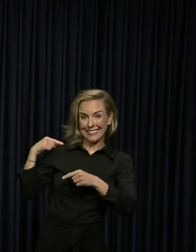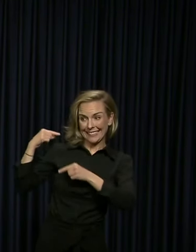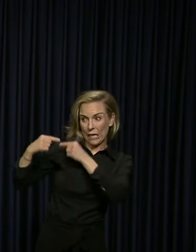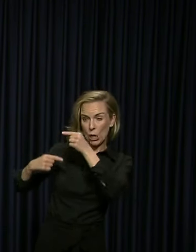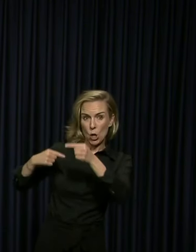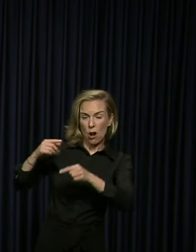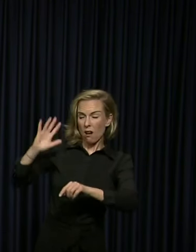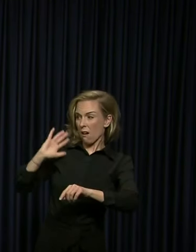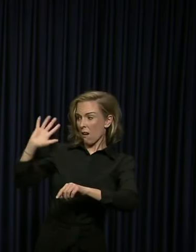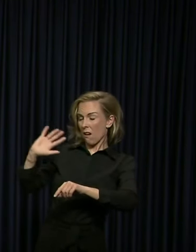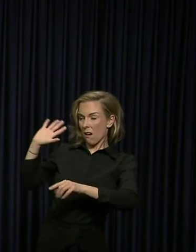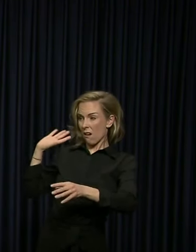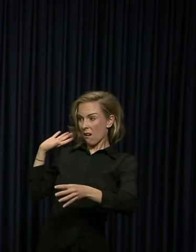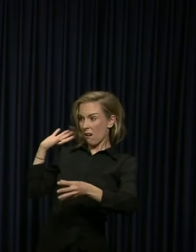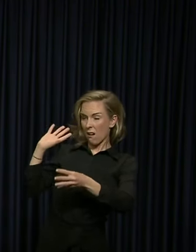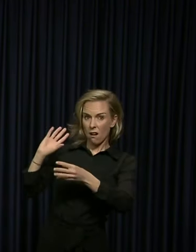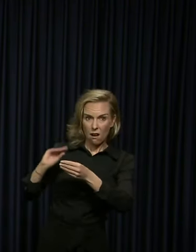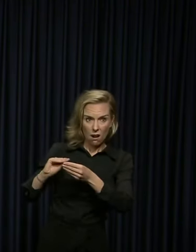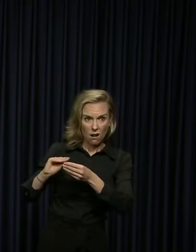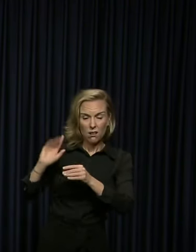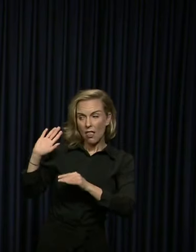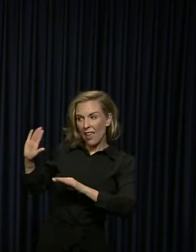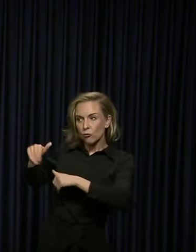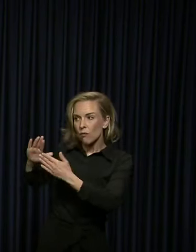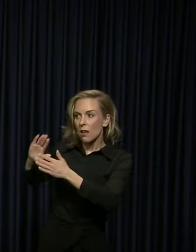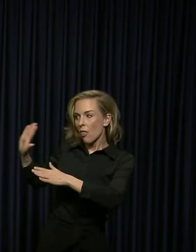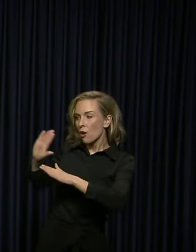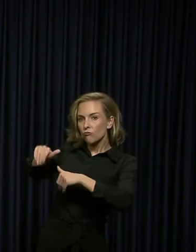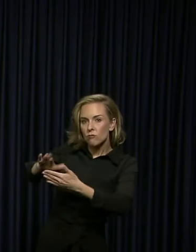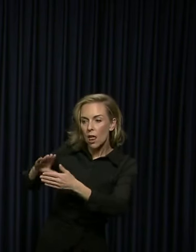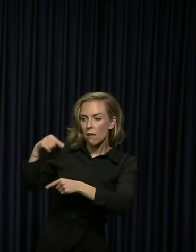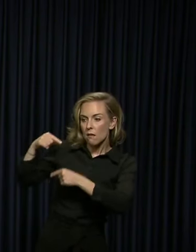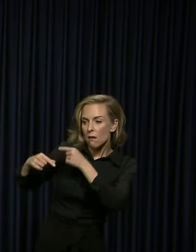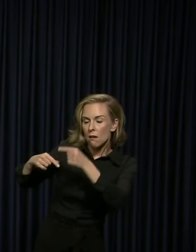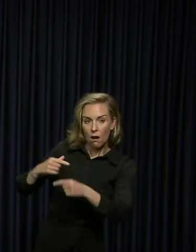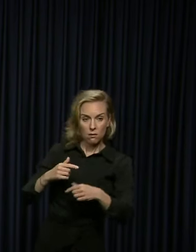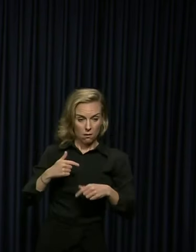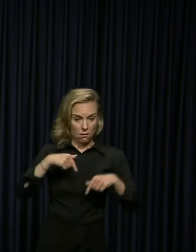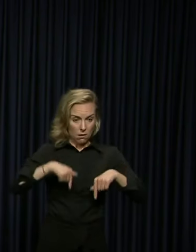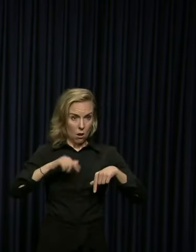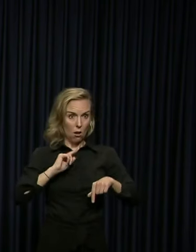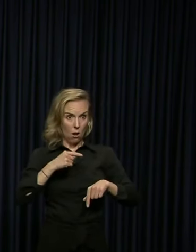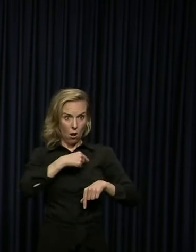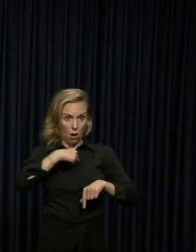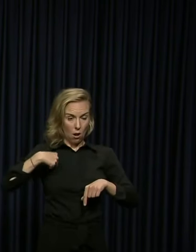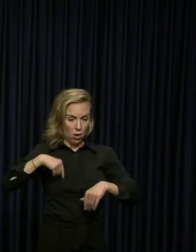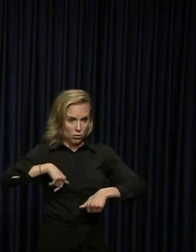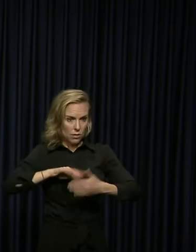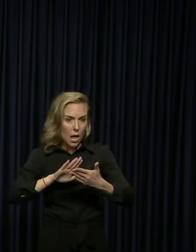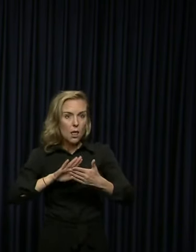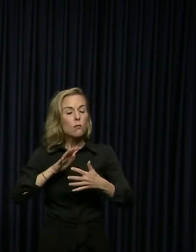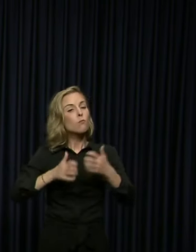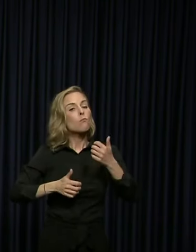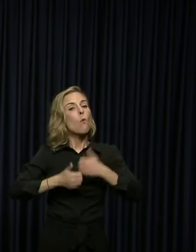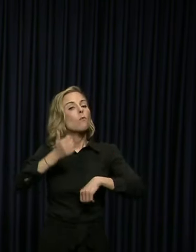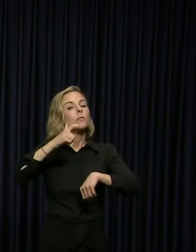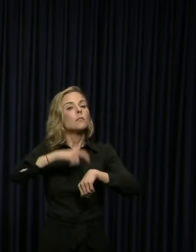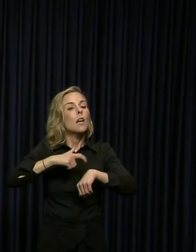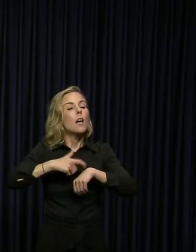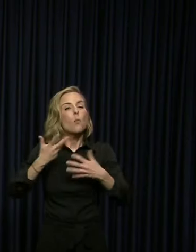THIS BECAUSE WE'RE GOING TO FOLLOW THE TEN STEPS THAT WE NOW TALK ABOUT EVERY DAY AT THE VERY BEGINNING. NUMBER ONE IS STAYING HEALTHY AT